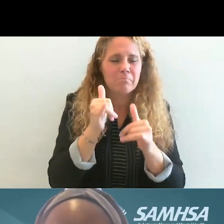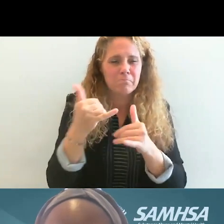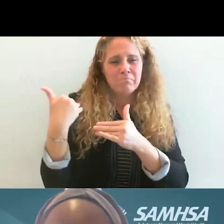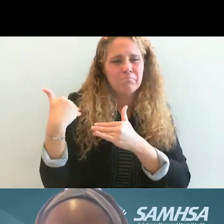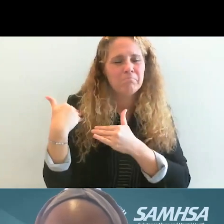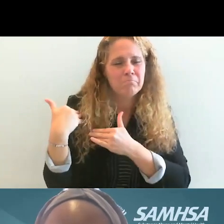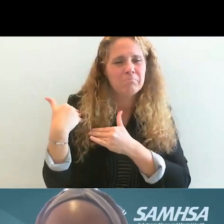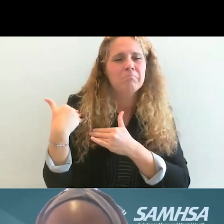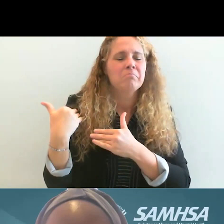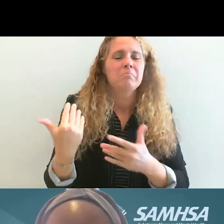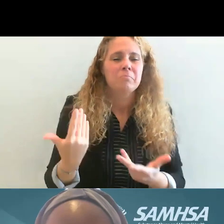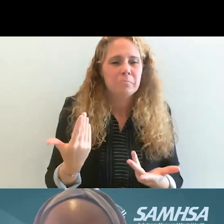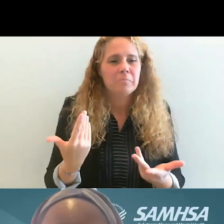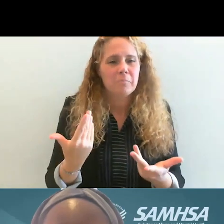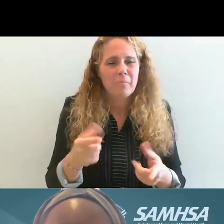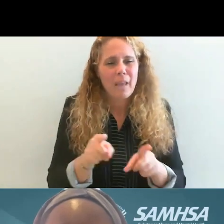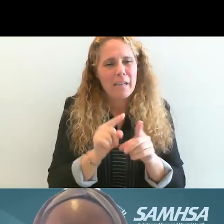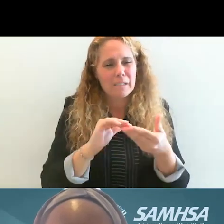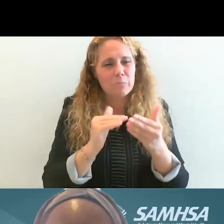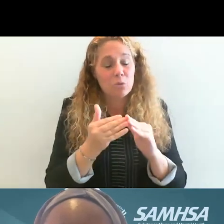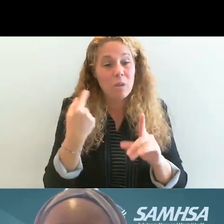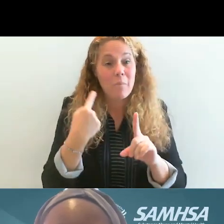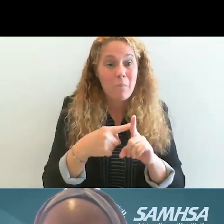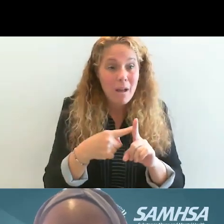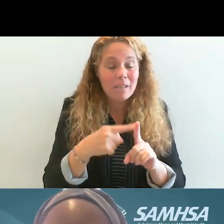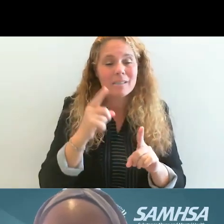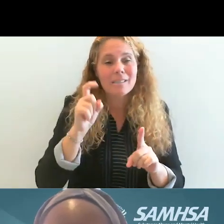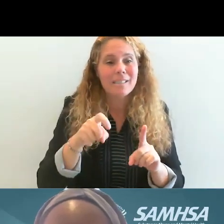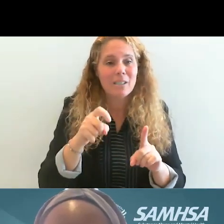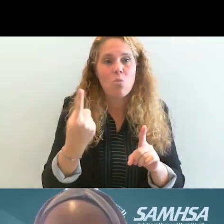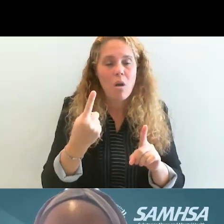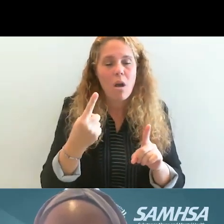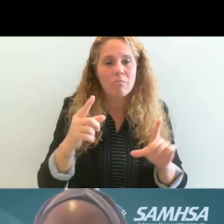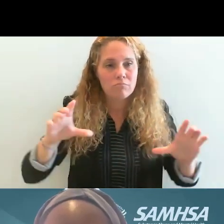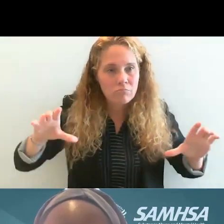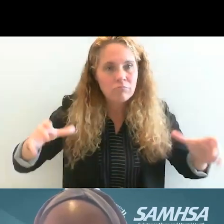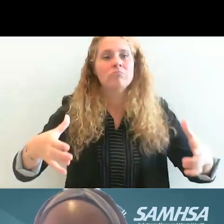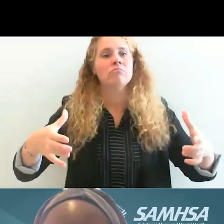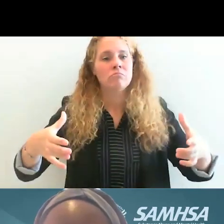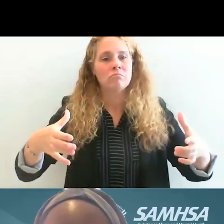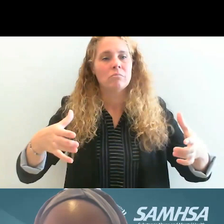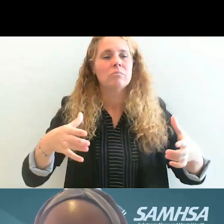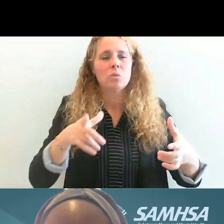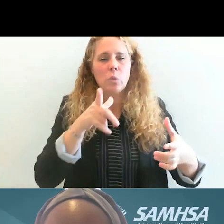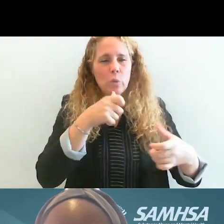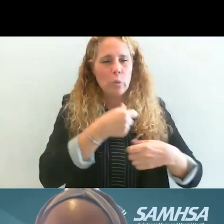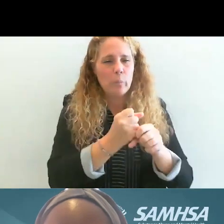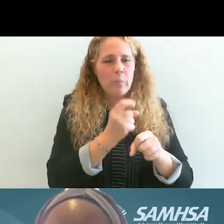AS A COMMUNITY, BUT HAVE ONE ENTITY TO MAKE SURE THEY ARE THE